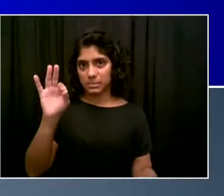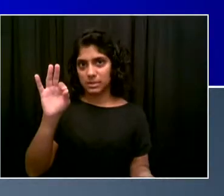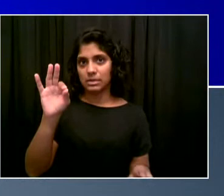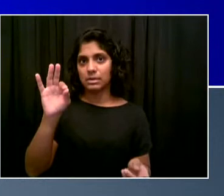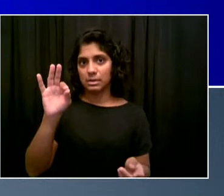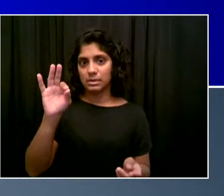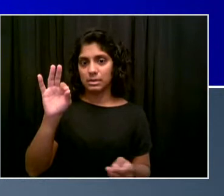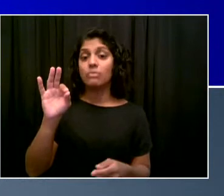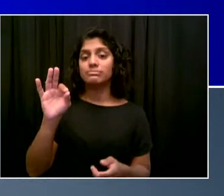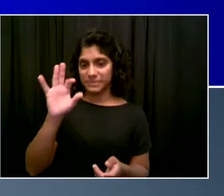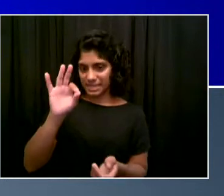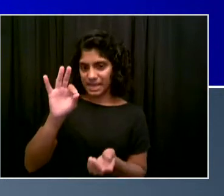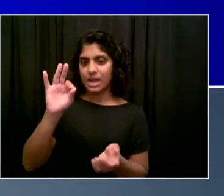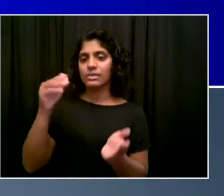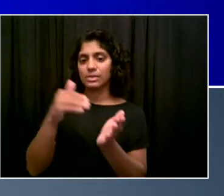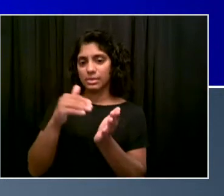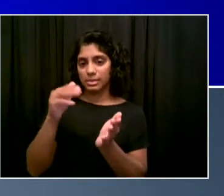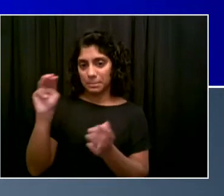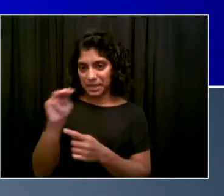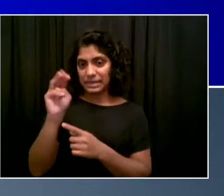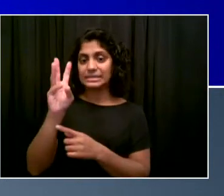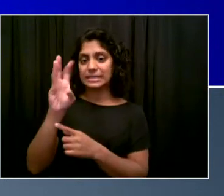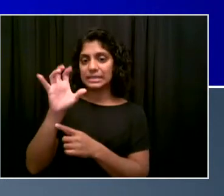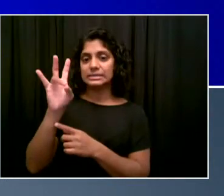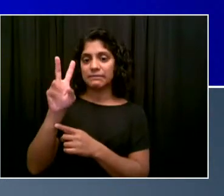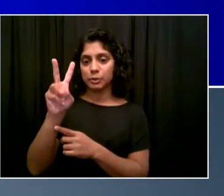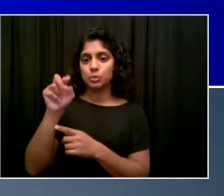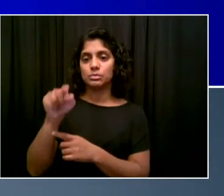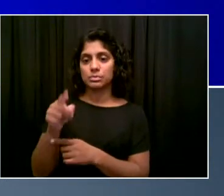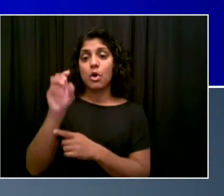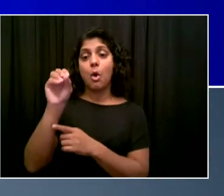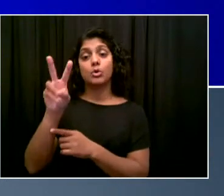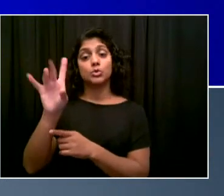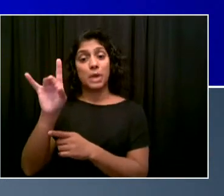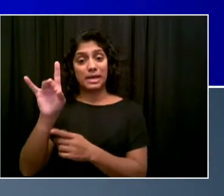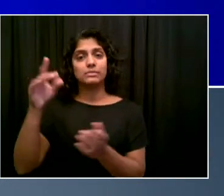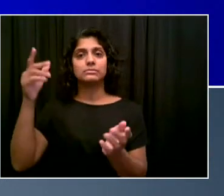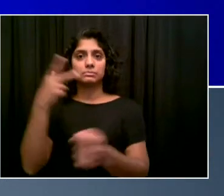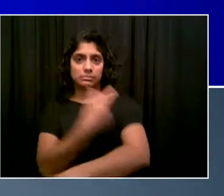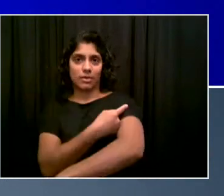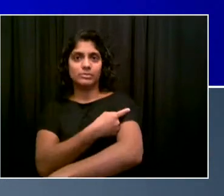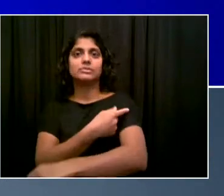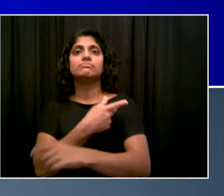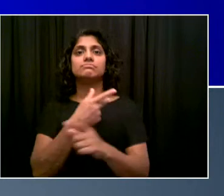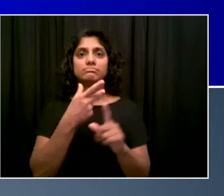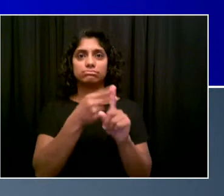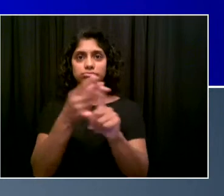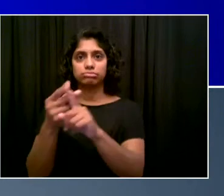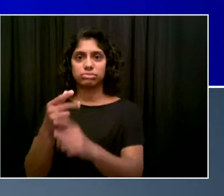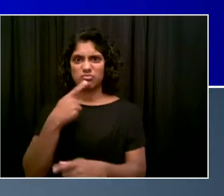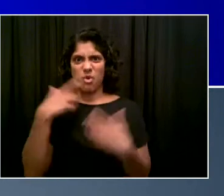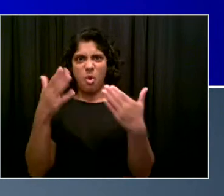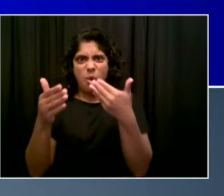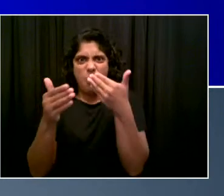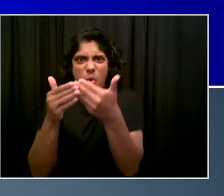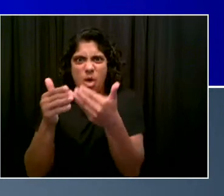VAINCCATIONS HAVE BEEN GIVEN. WE ARE CLOSING IN ON 10 MILLION DOSES, THAT'S